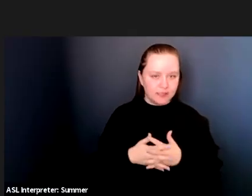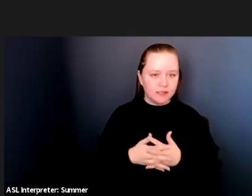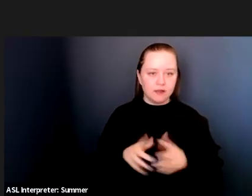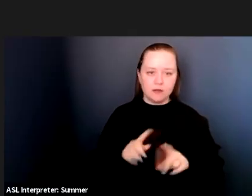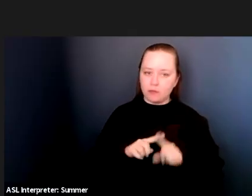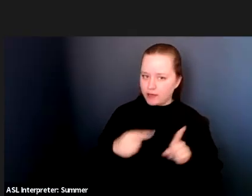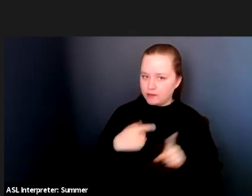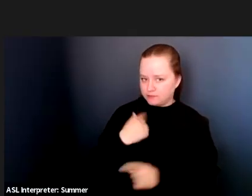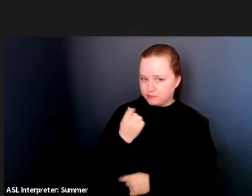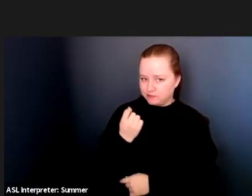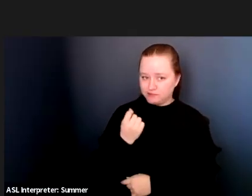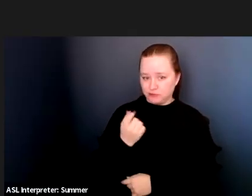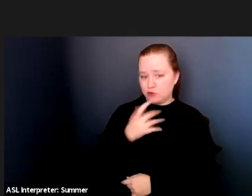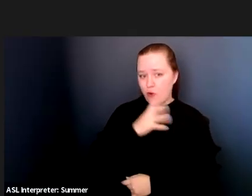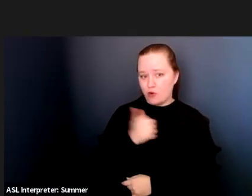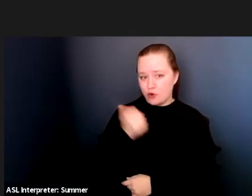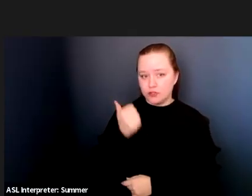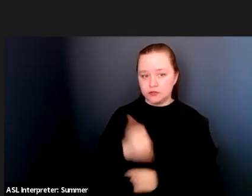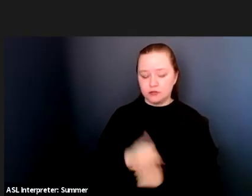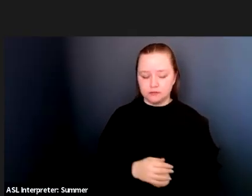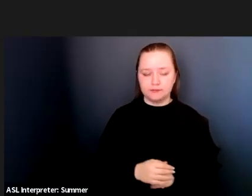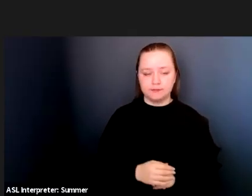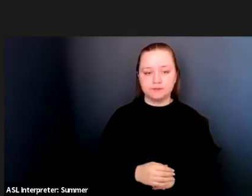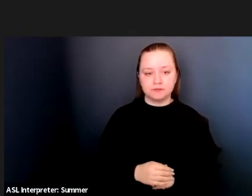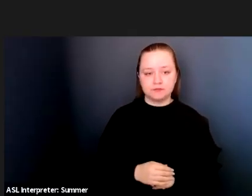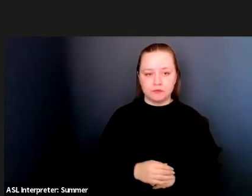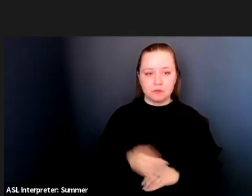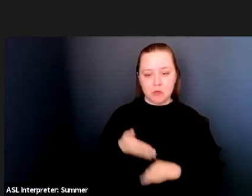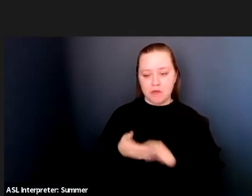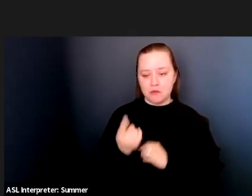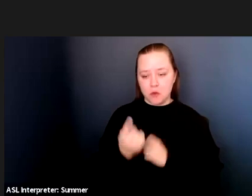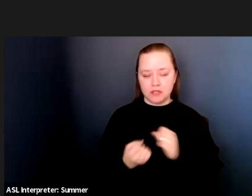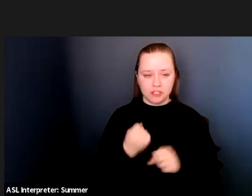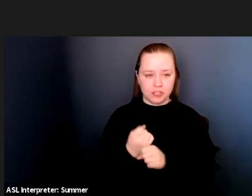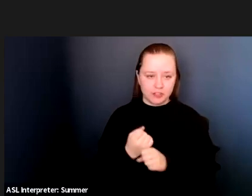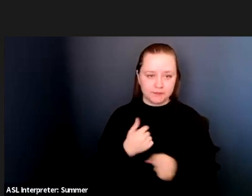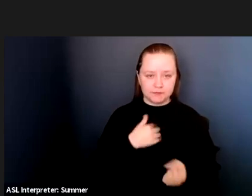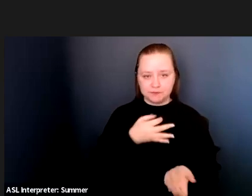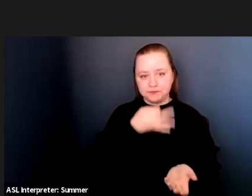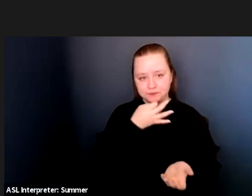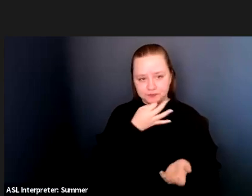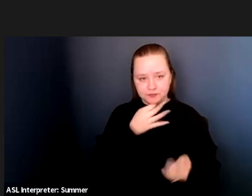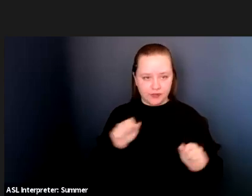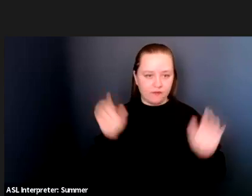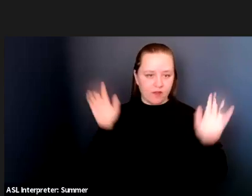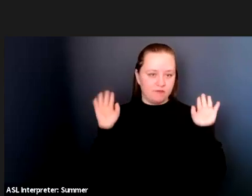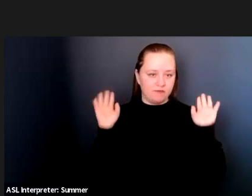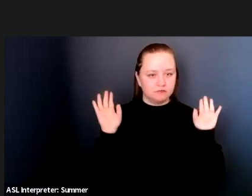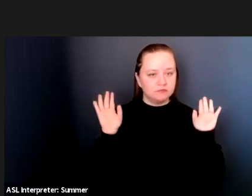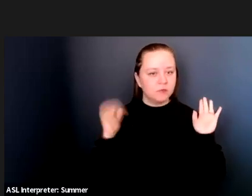After a year, I was about to give up. We had been doing all the right things,